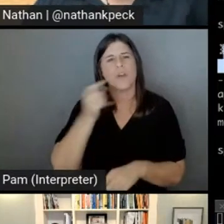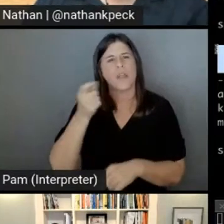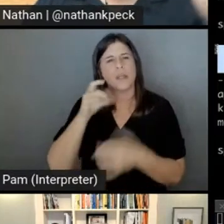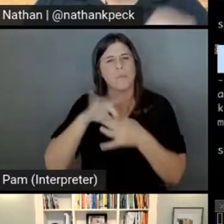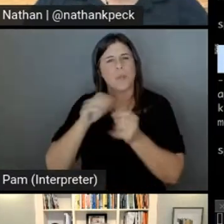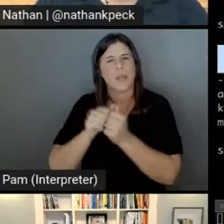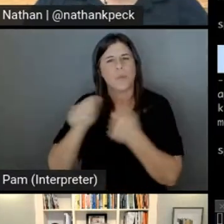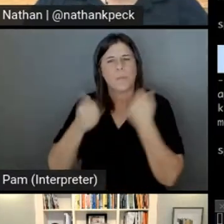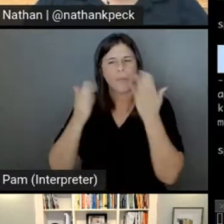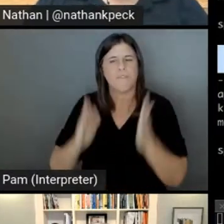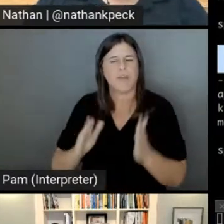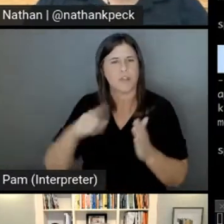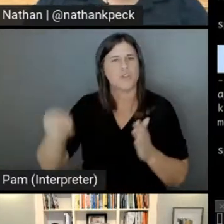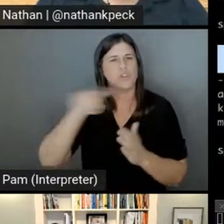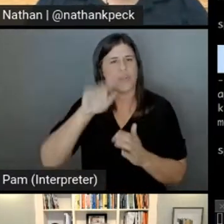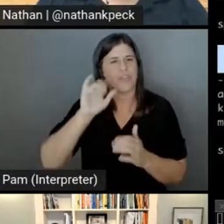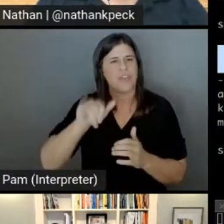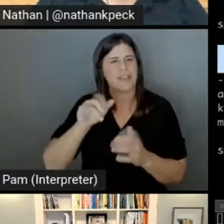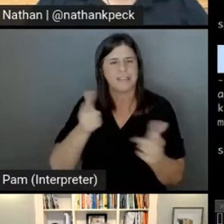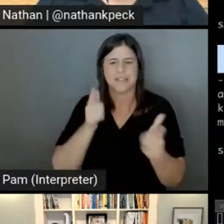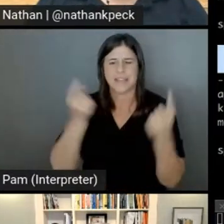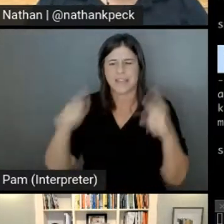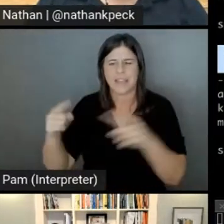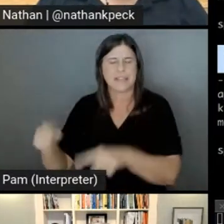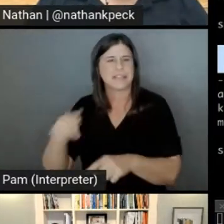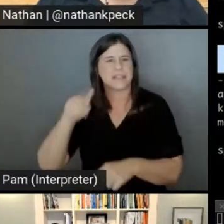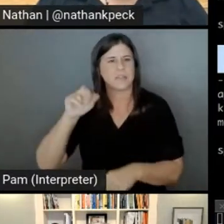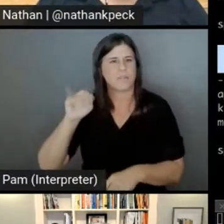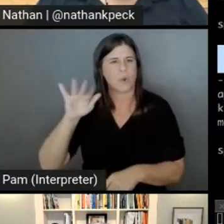So this is the instance profile for AWS specific.